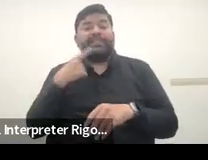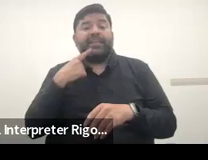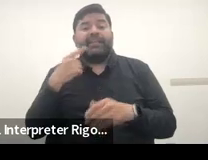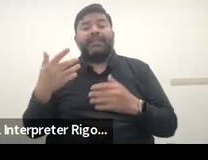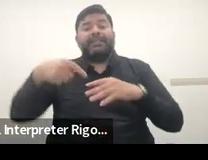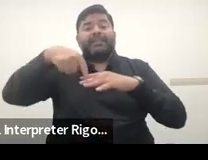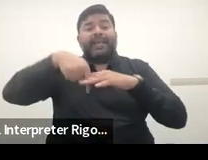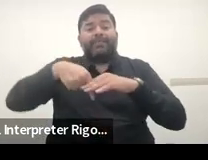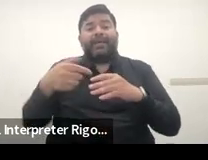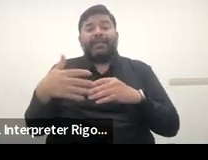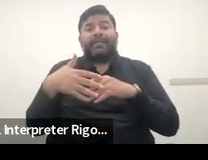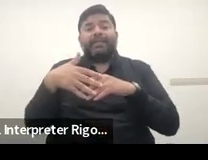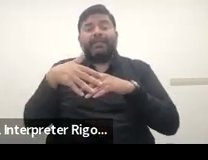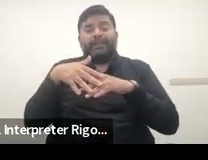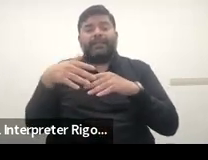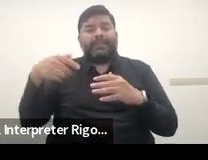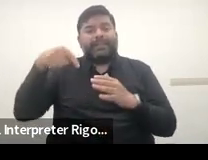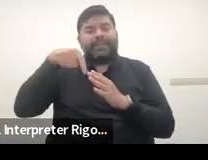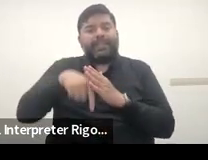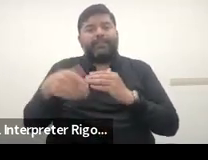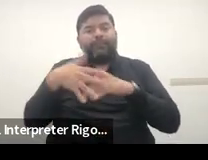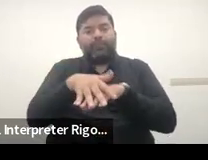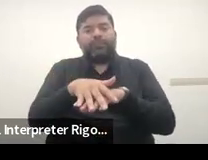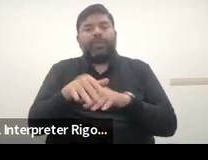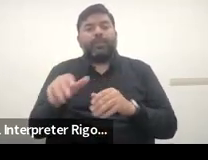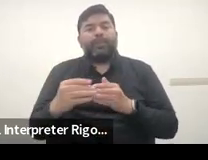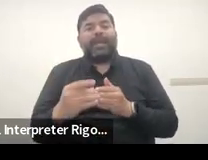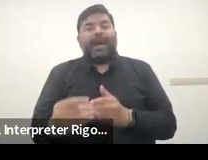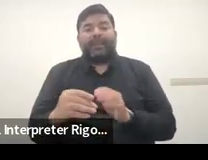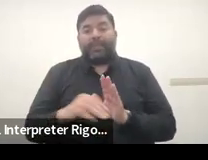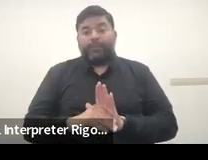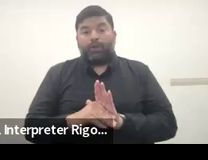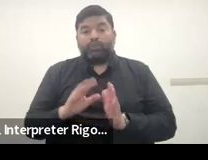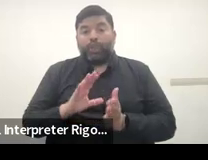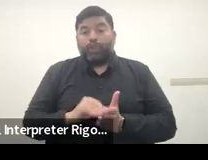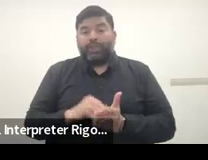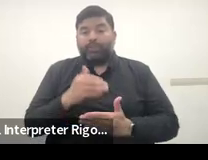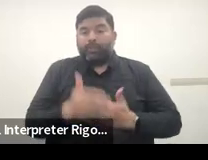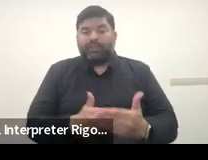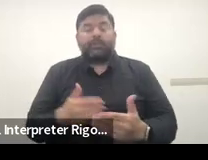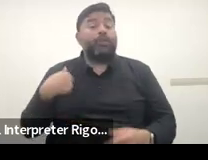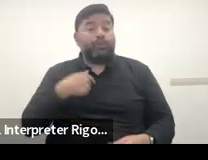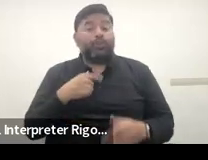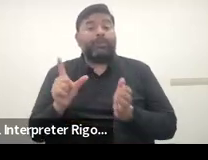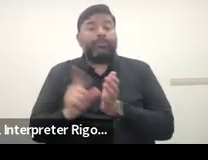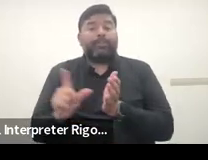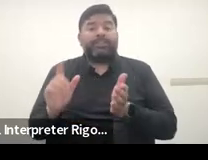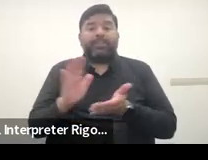be "a method which guides the model's learning process" and we published a paper on this topic